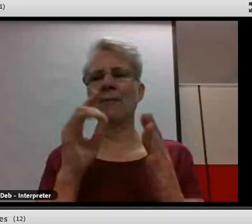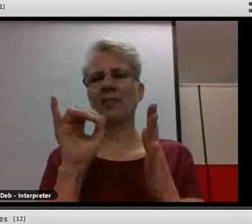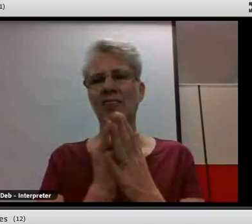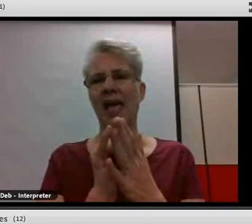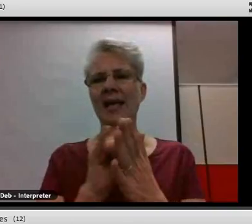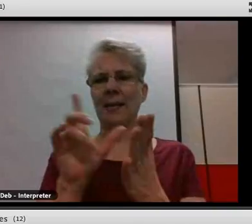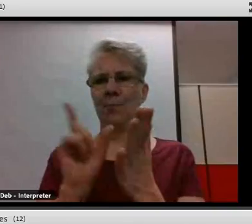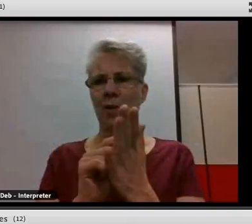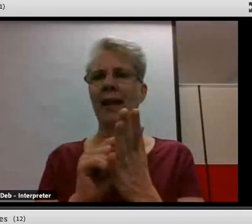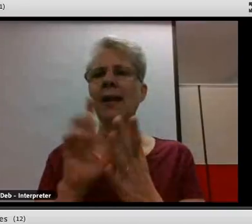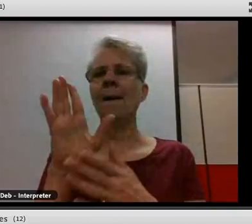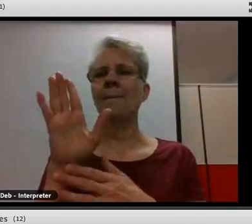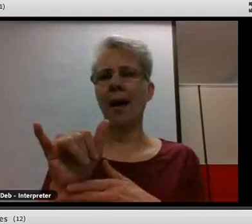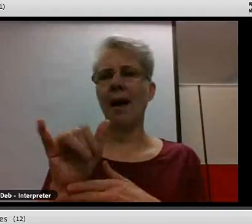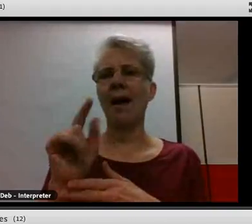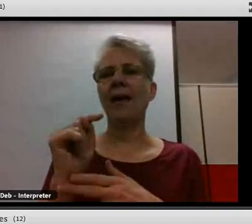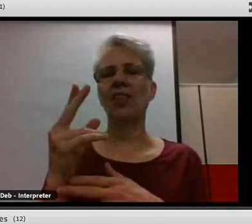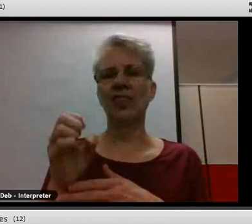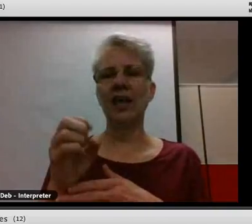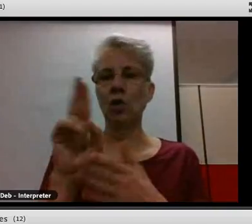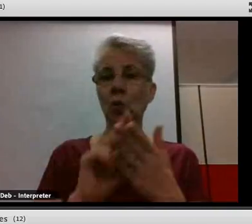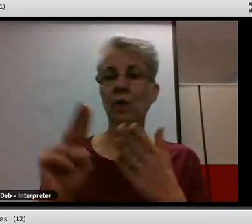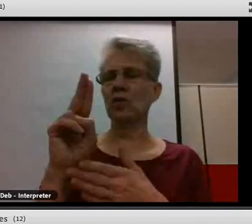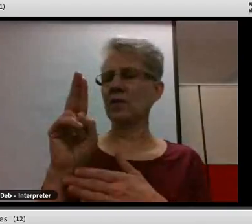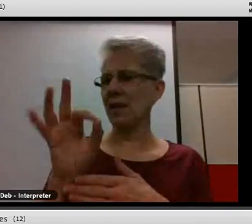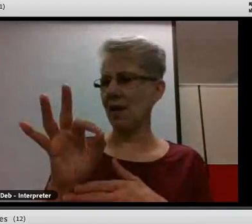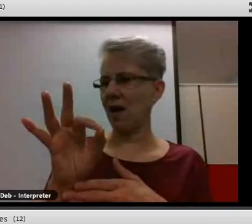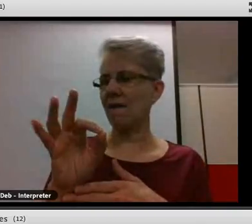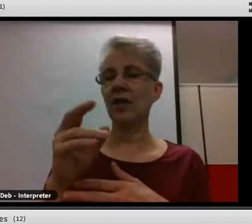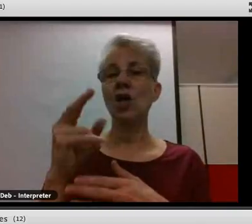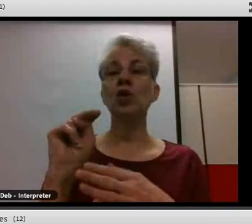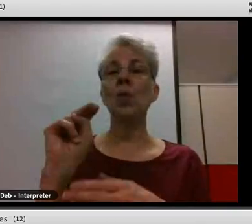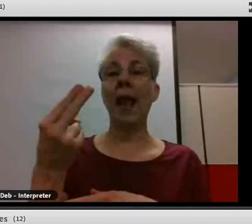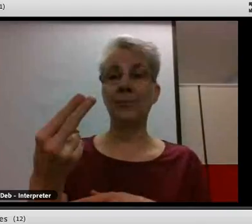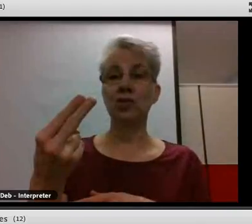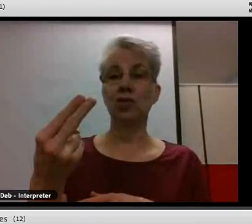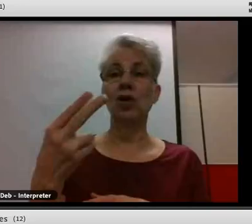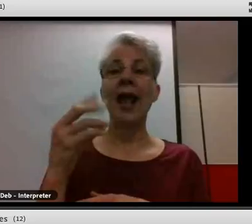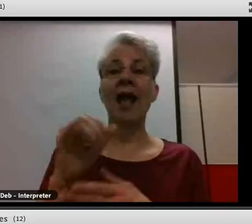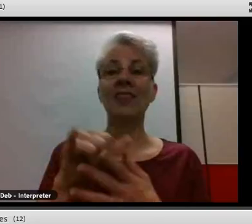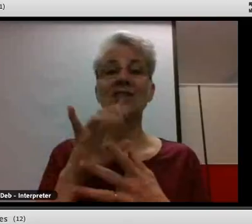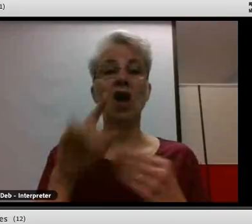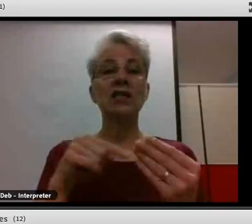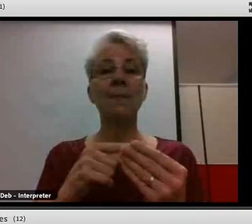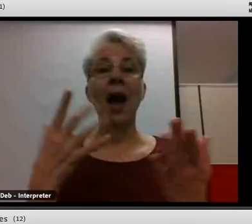in your community that have cancer, you may want to have some information on cancer,